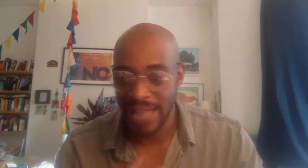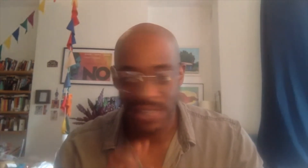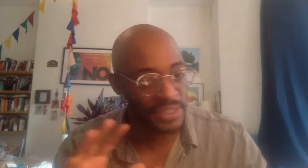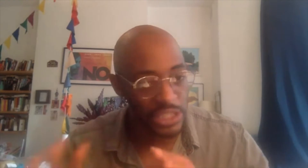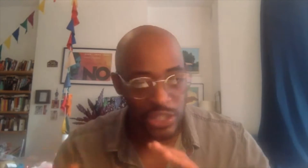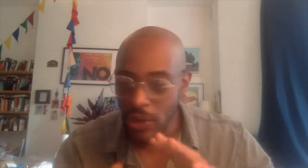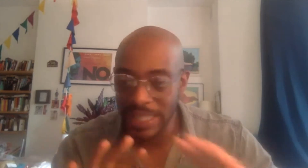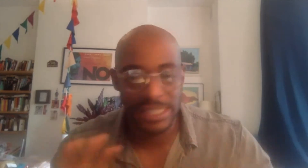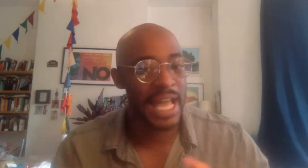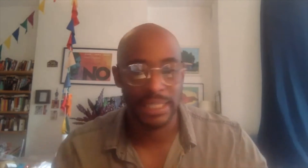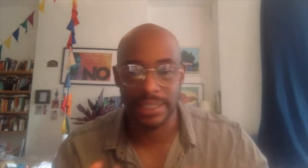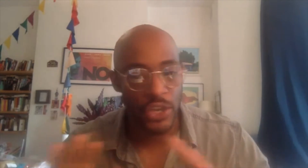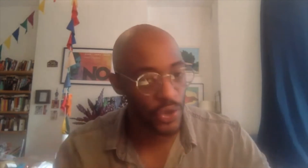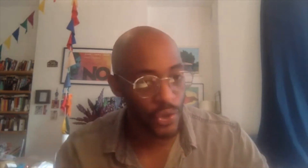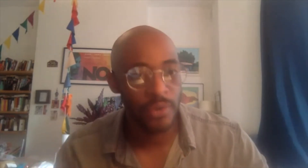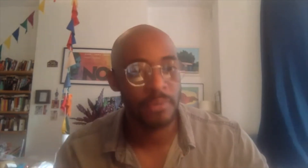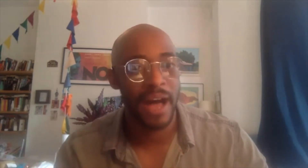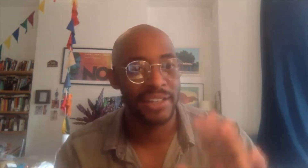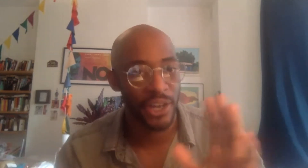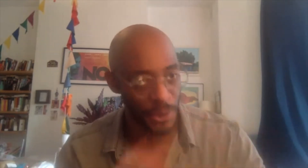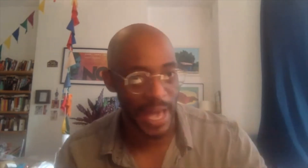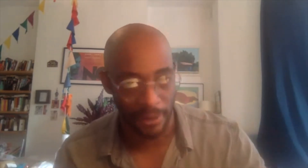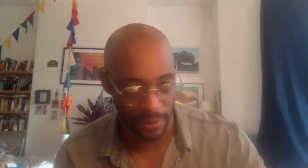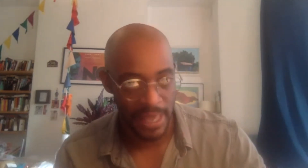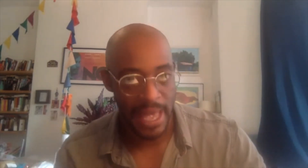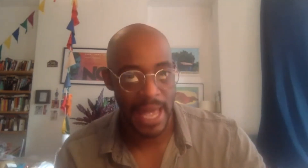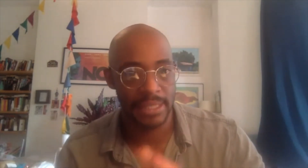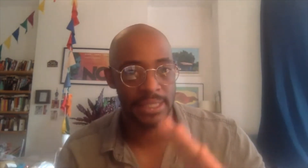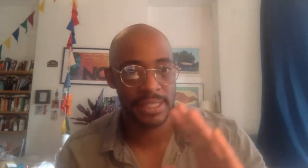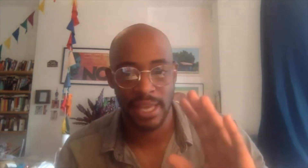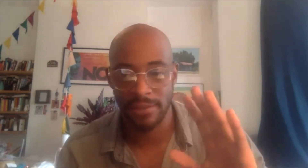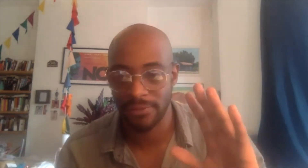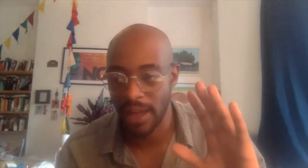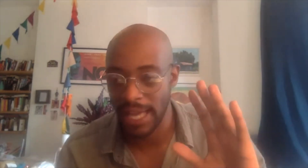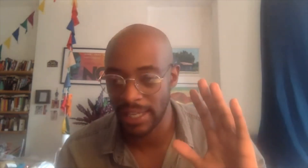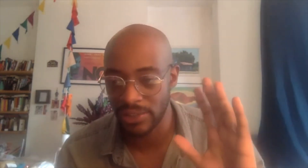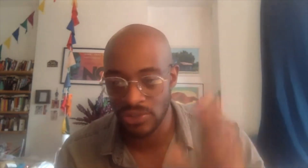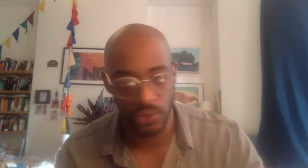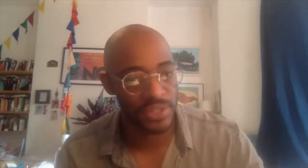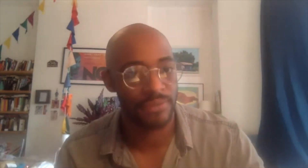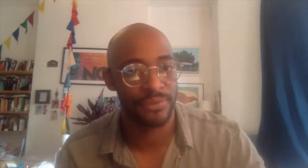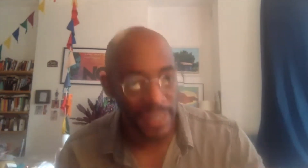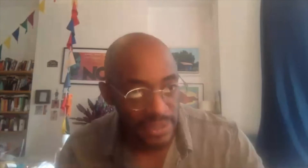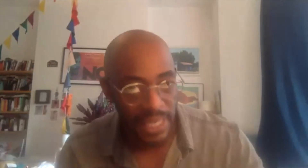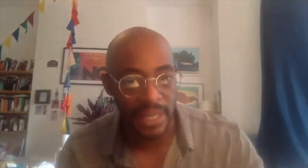I don't know exactly who, but I know how. And if I can source some funding